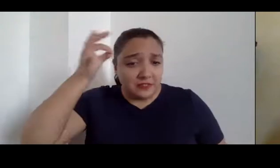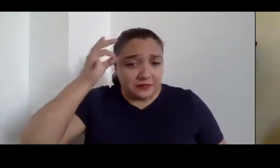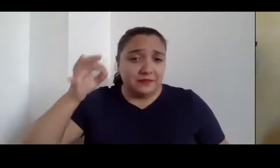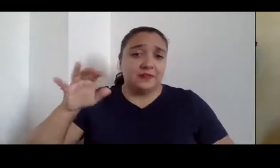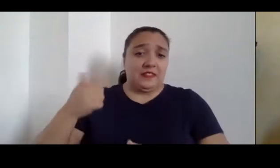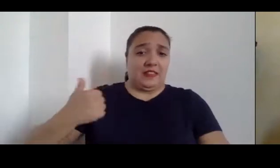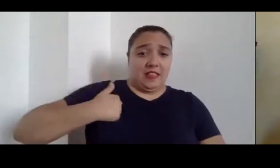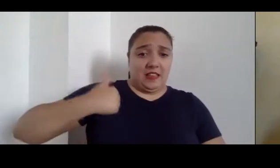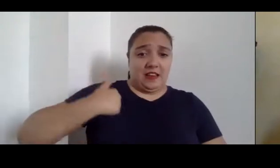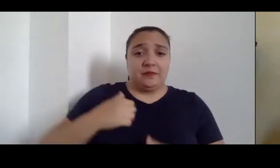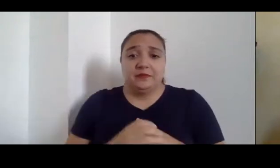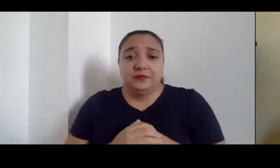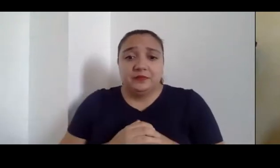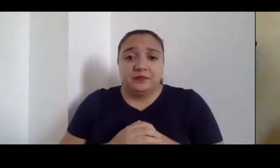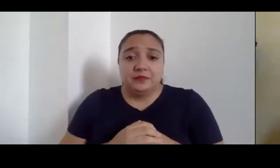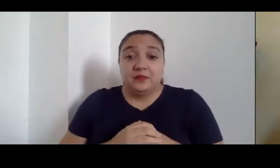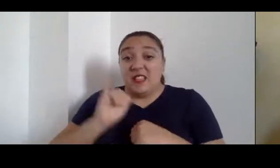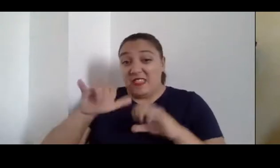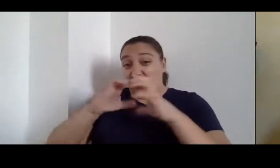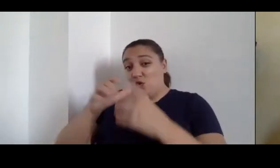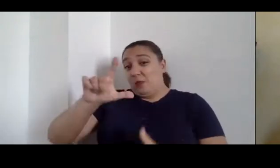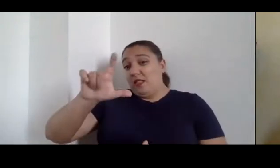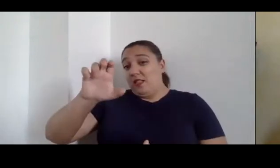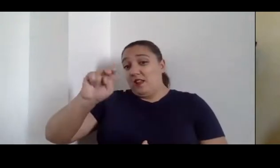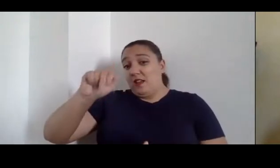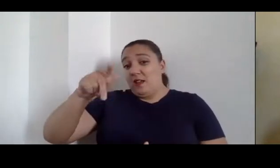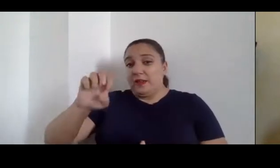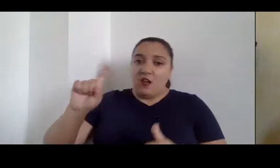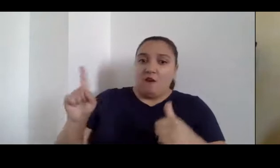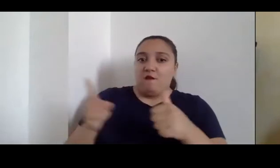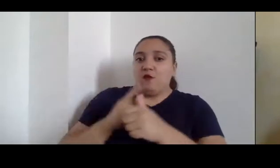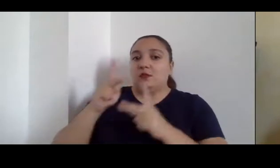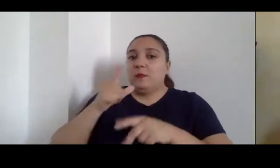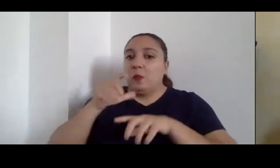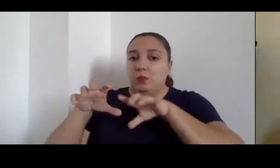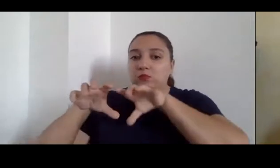are the original inhabitants and caretakers of this land and gave Manhattan island its